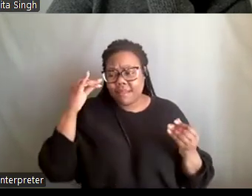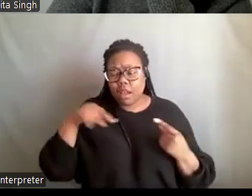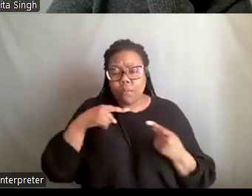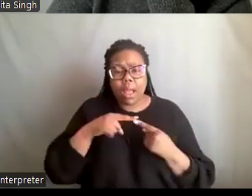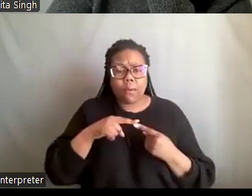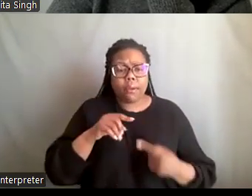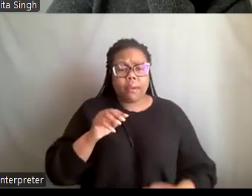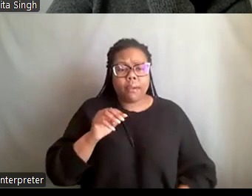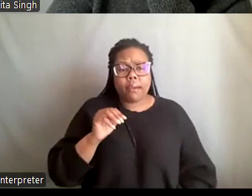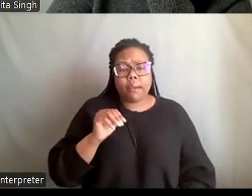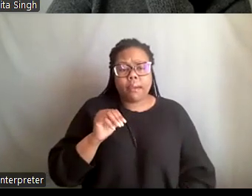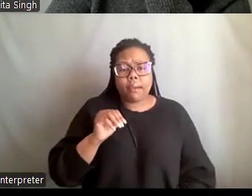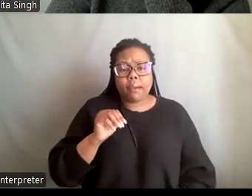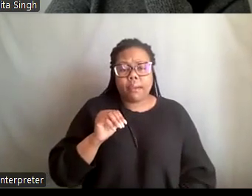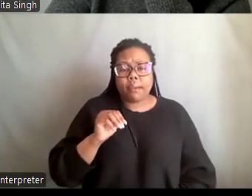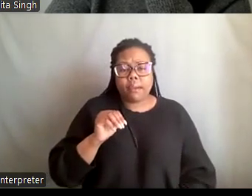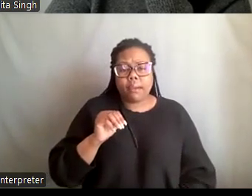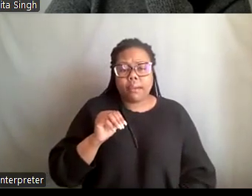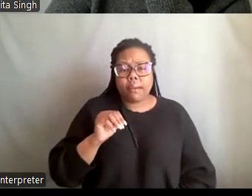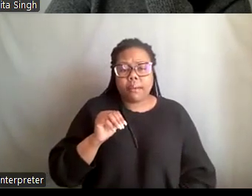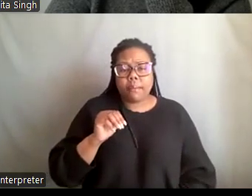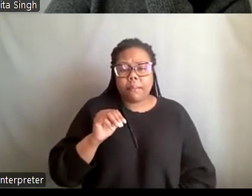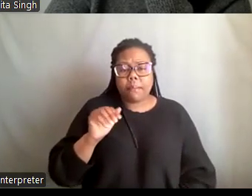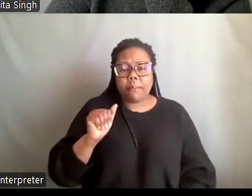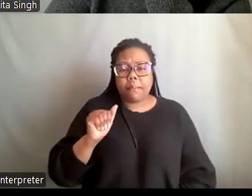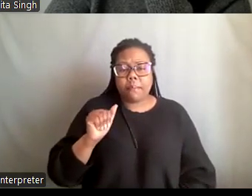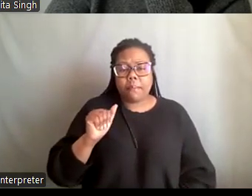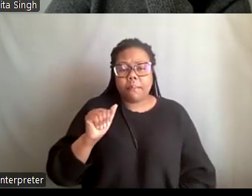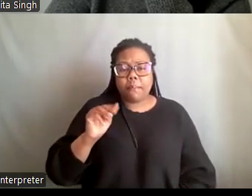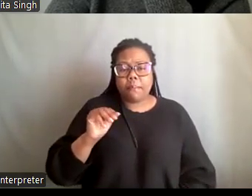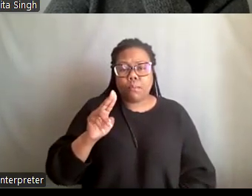Right now heavy on my mind is Mahmoud